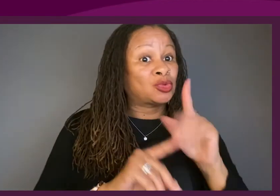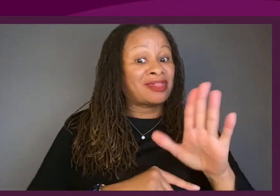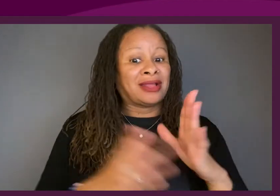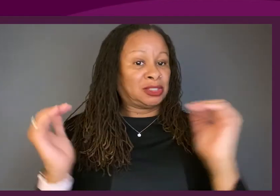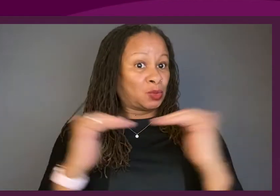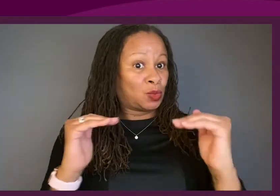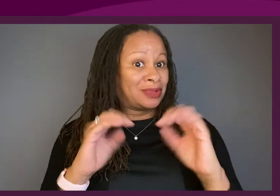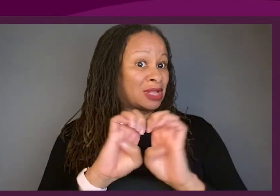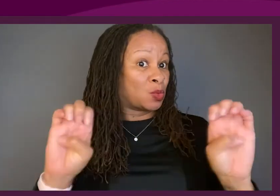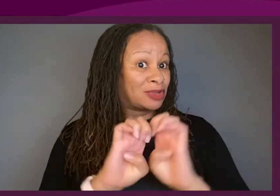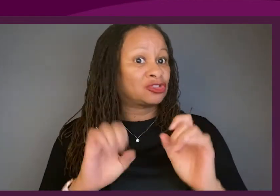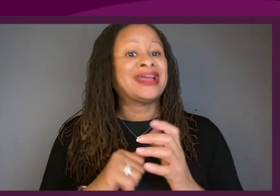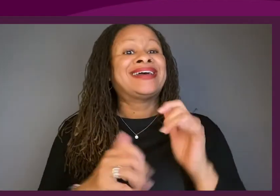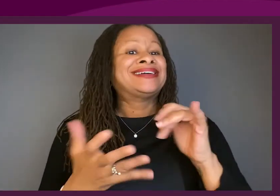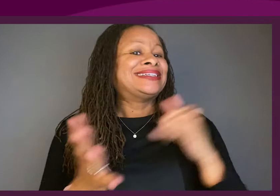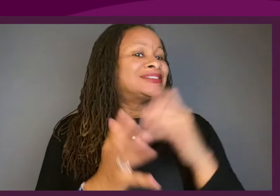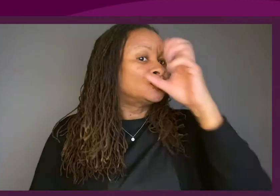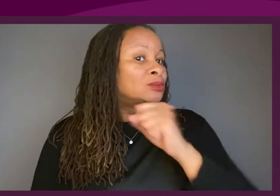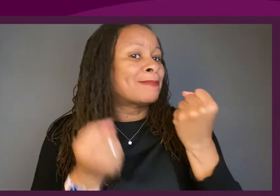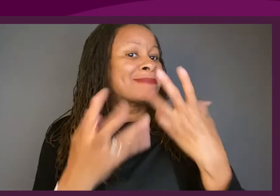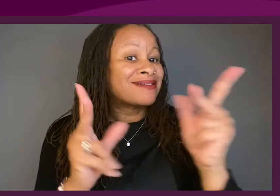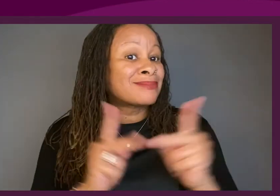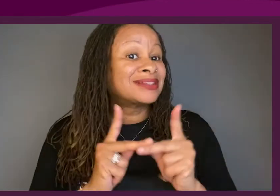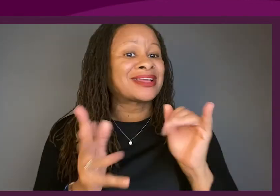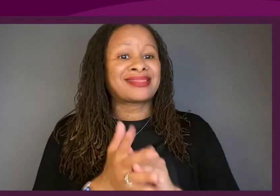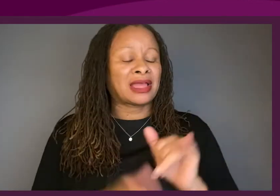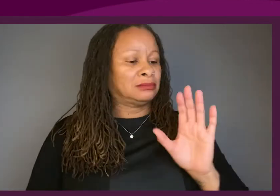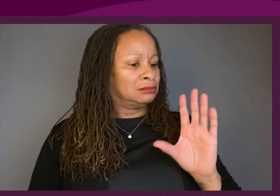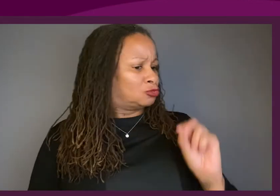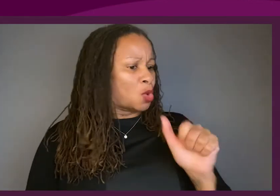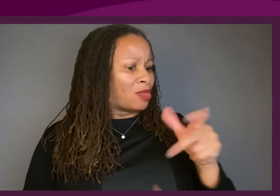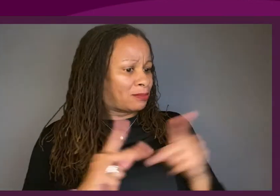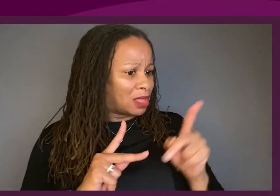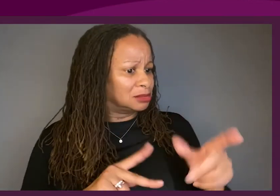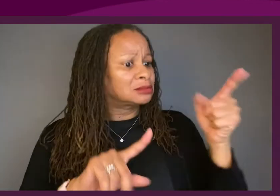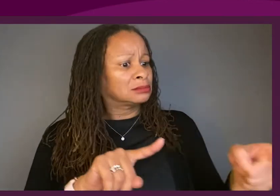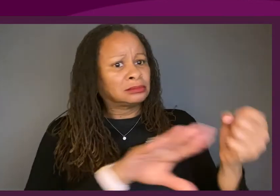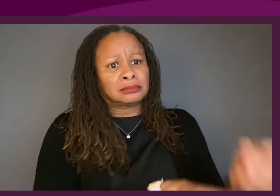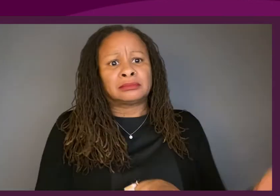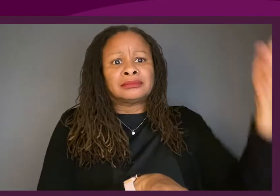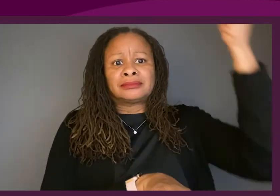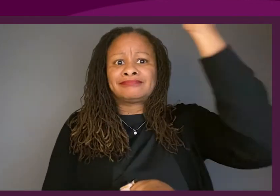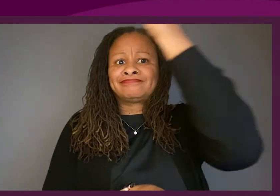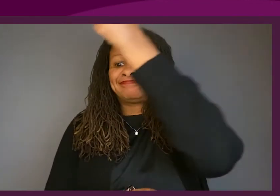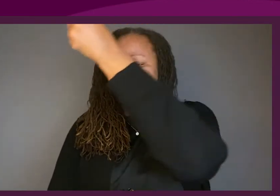it is assumed in many places that there is no other place that can meet people's needs